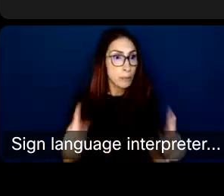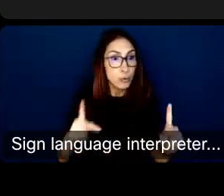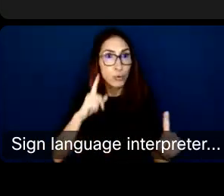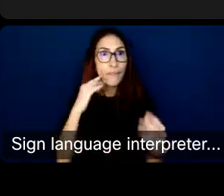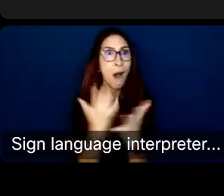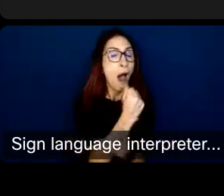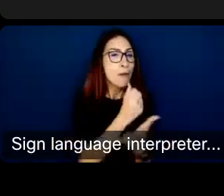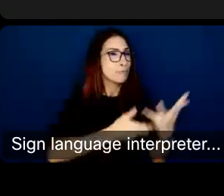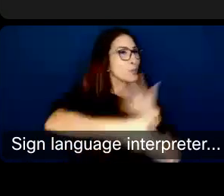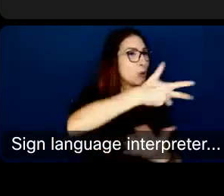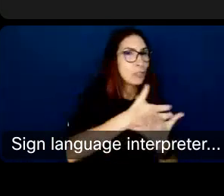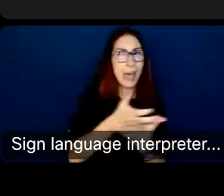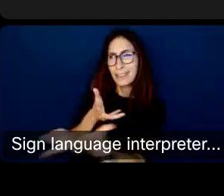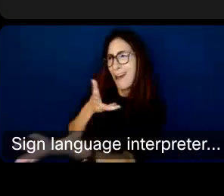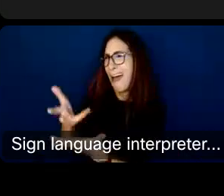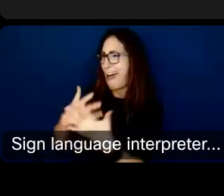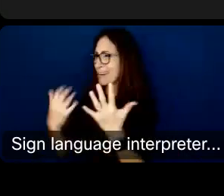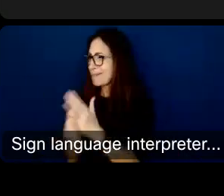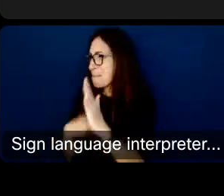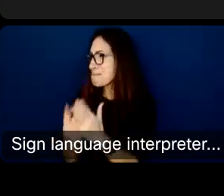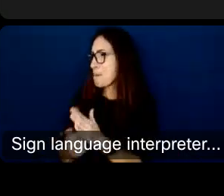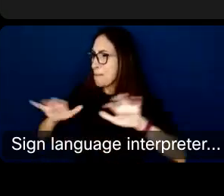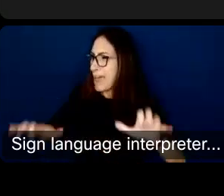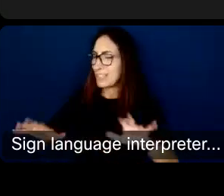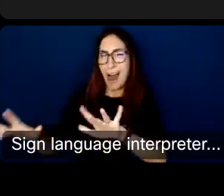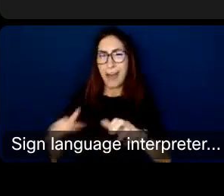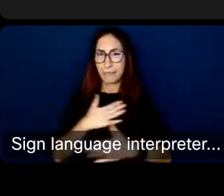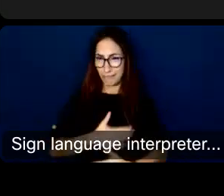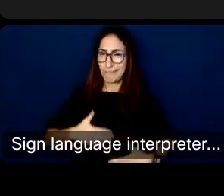others. We also heard that there's a need for housing